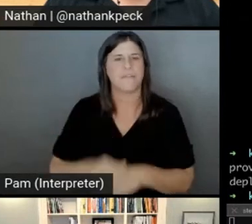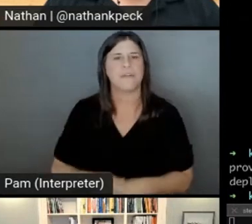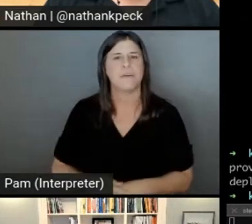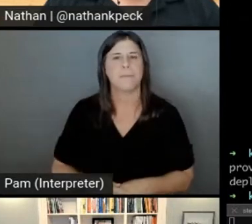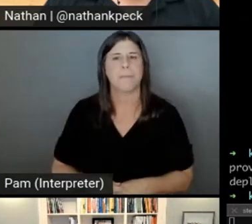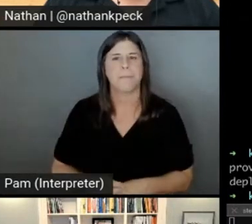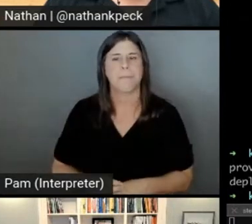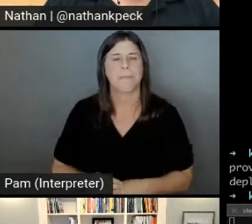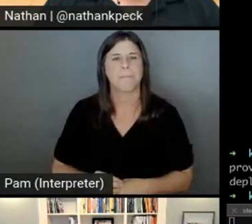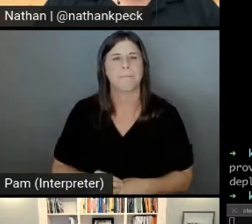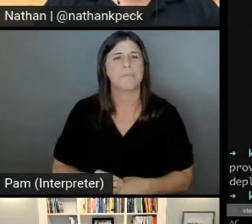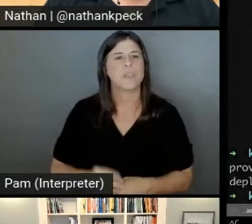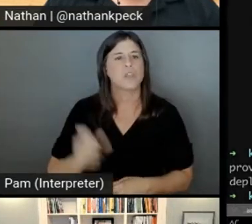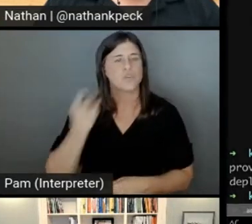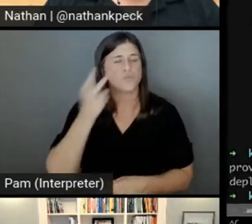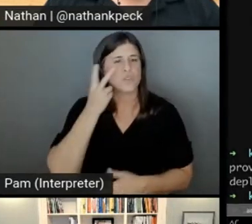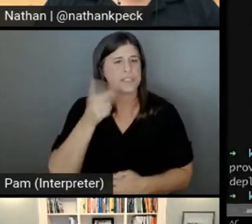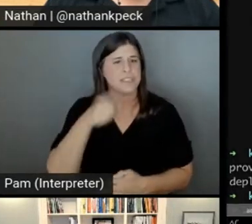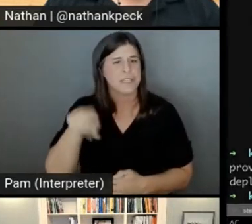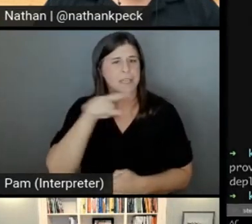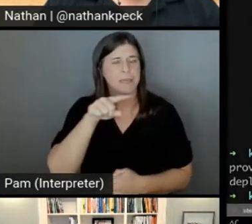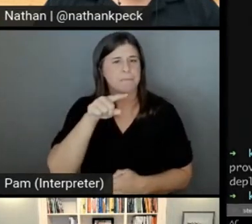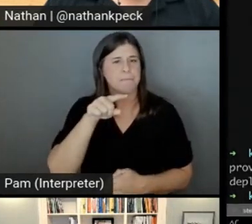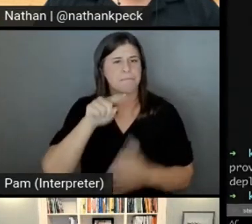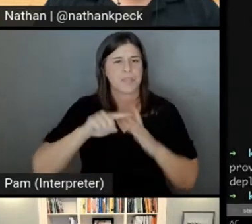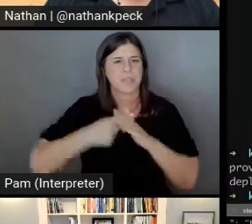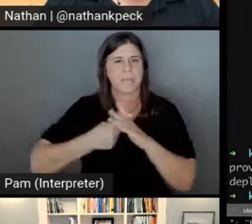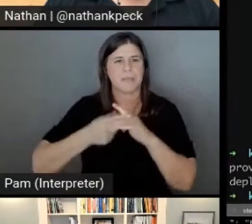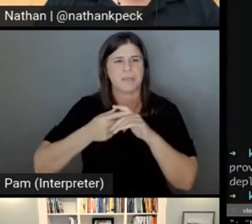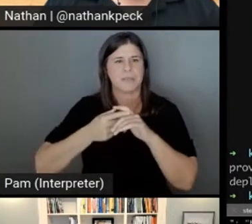And you should see, I'm just gonna start paling the Karpenter logs as well.